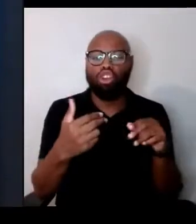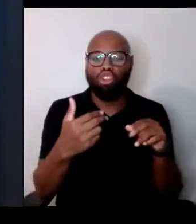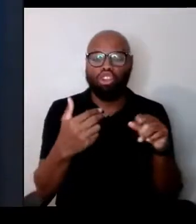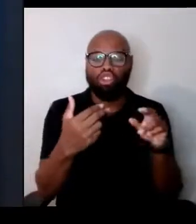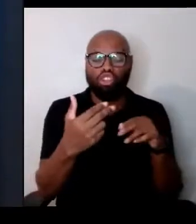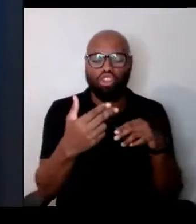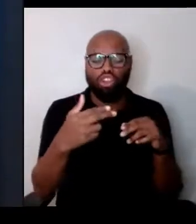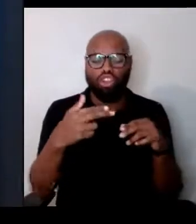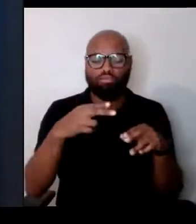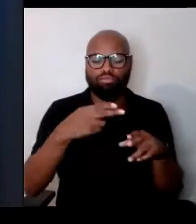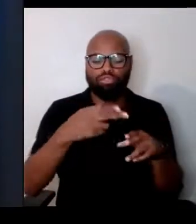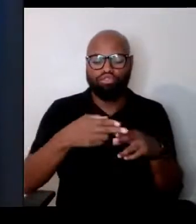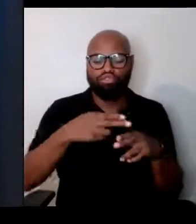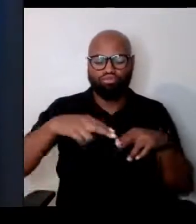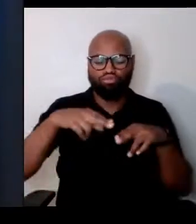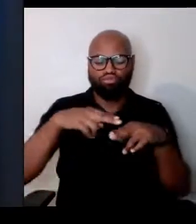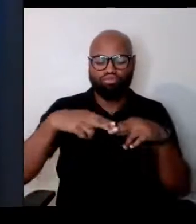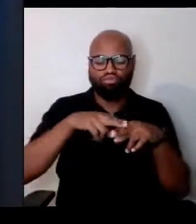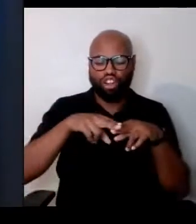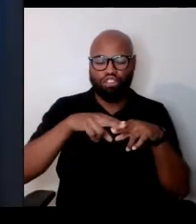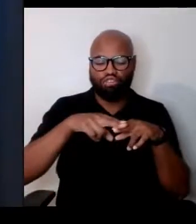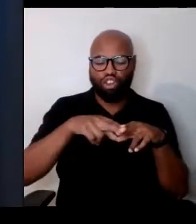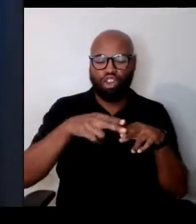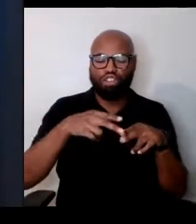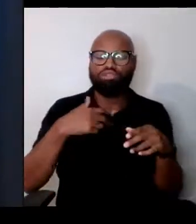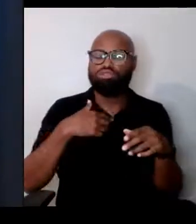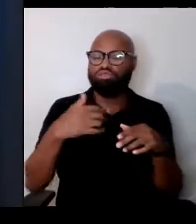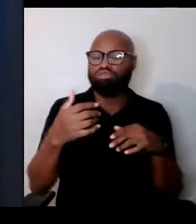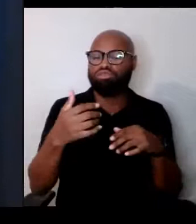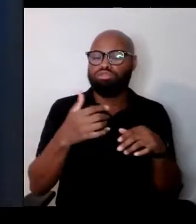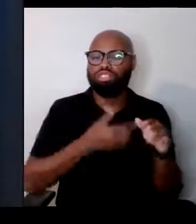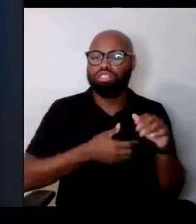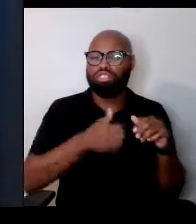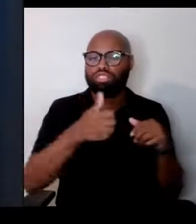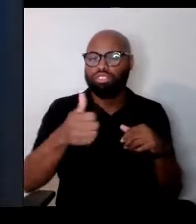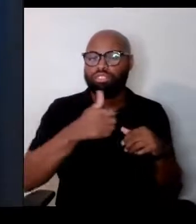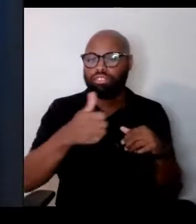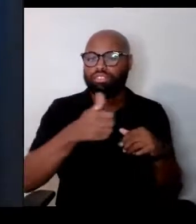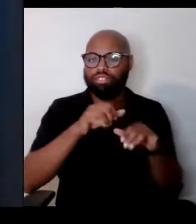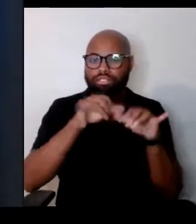and who they are is not wanted into this country. So coming from that, you understand